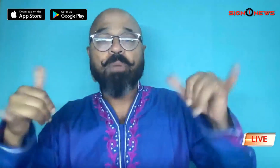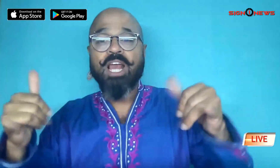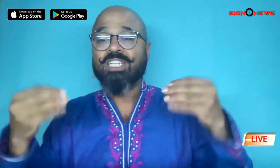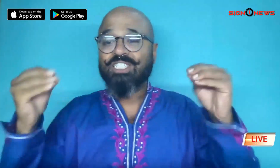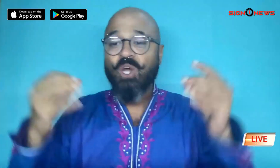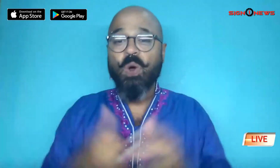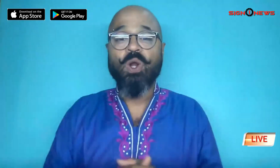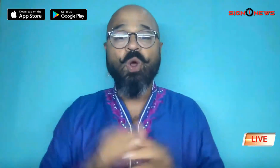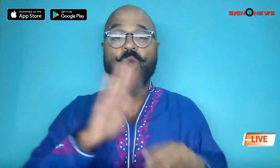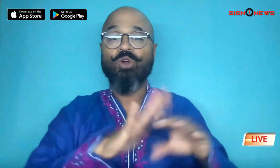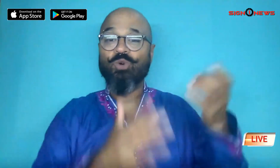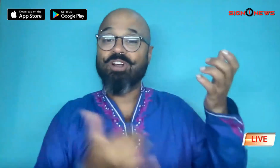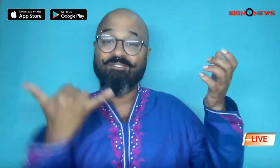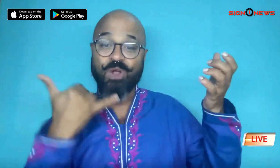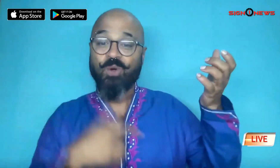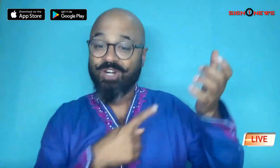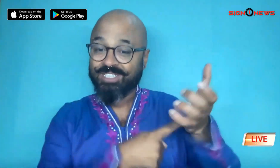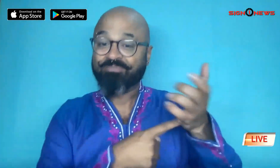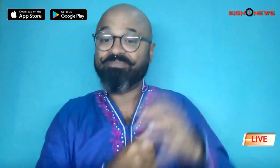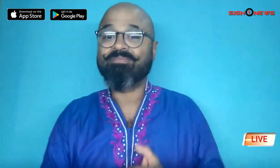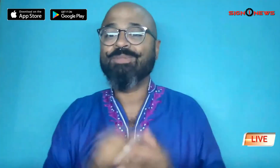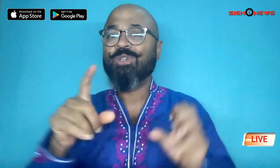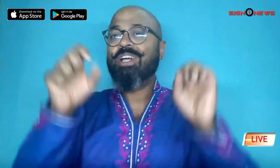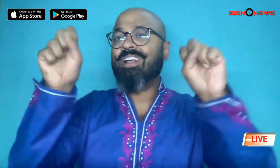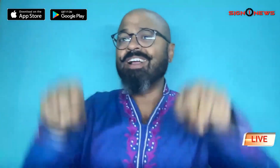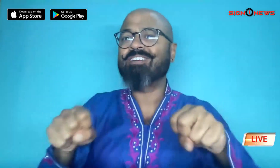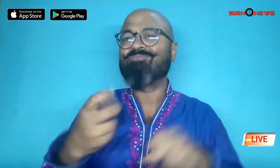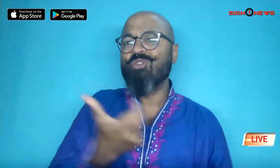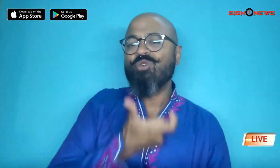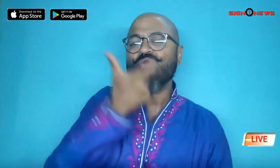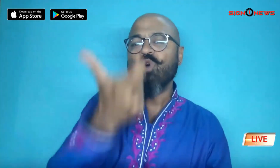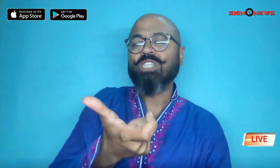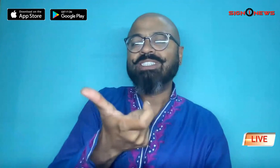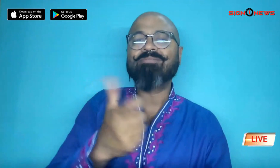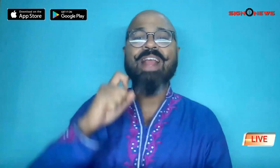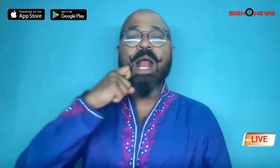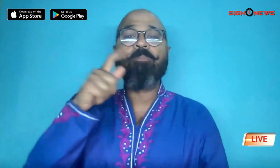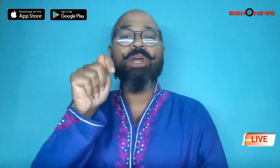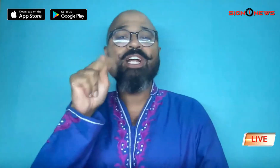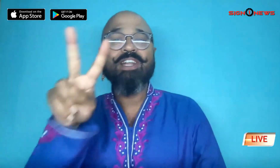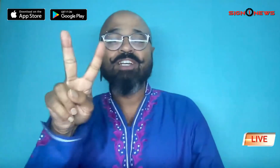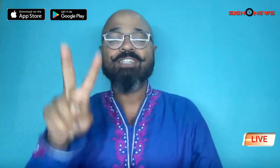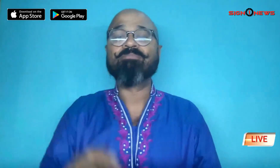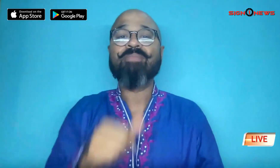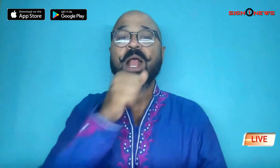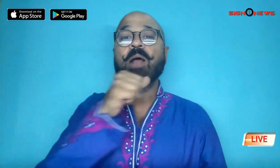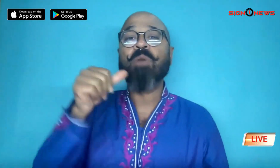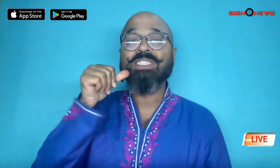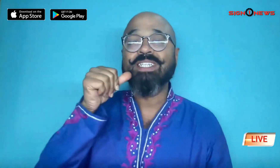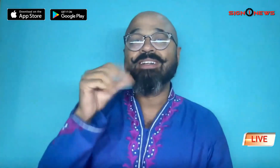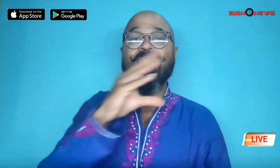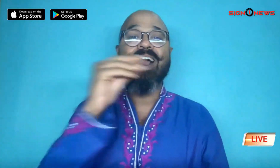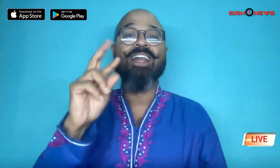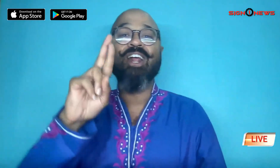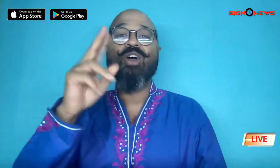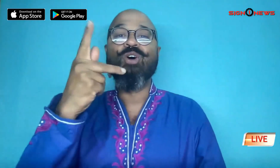You can download the Sign1News app by heading to the App store or Google Play Store on your